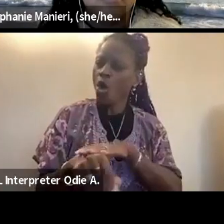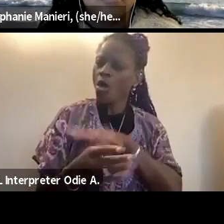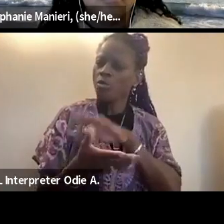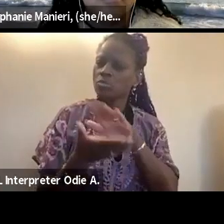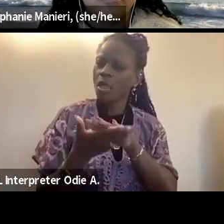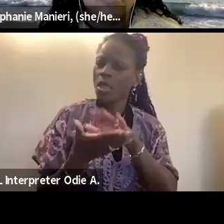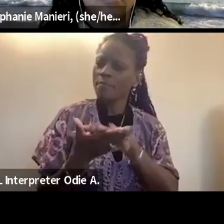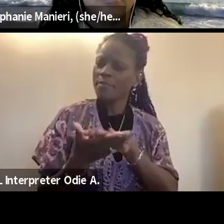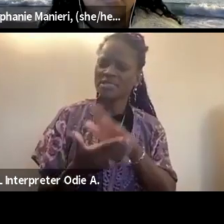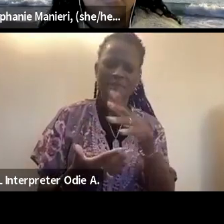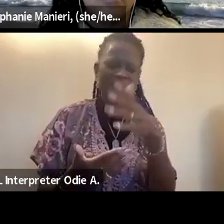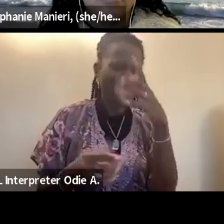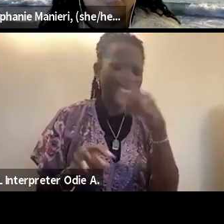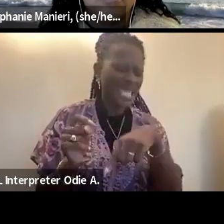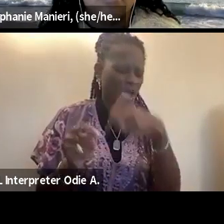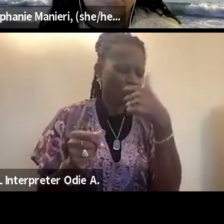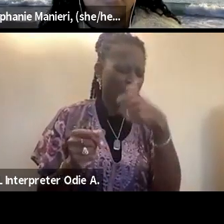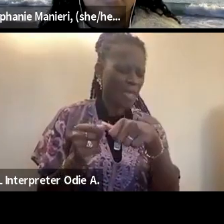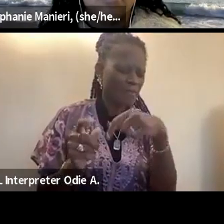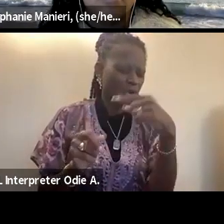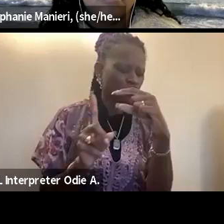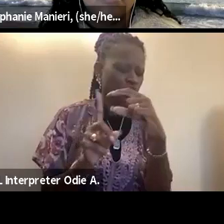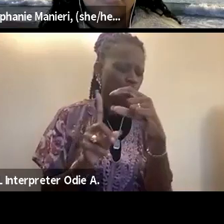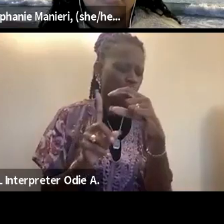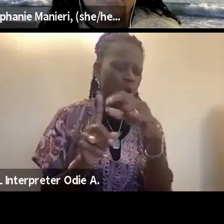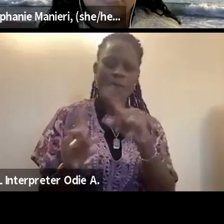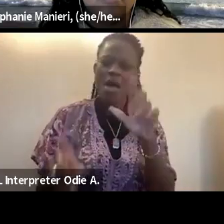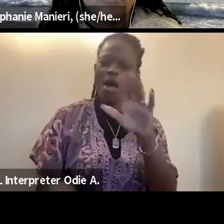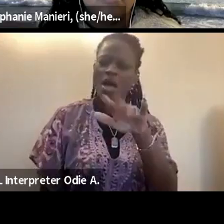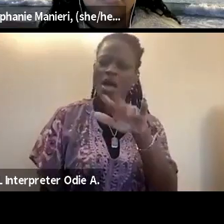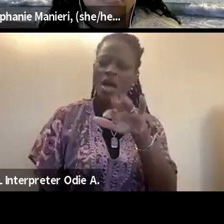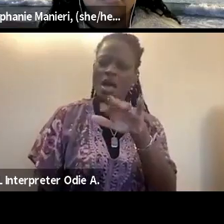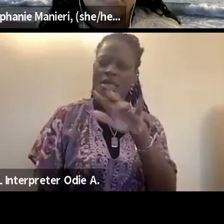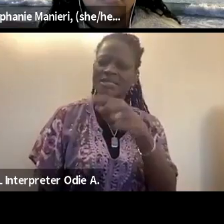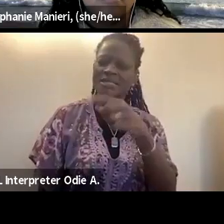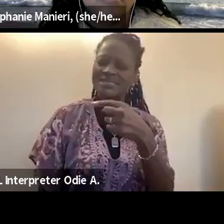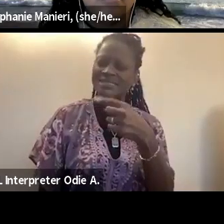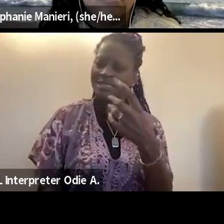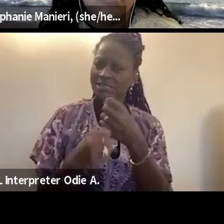I don't want to put words in your mouth, but is it safe to say that the number